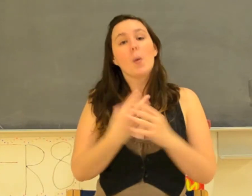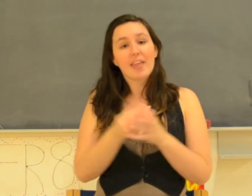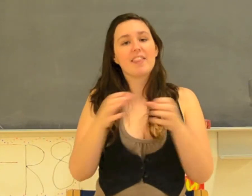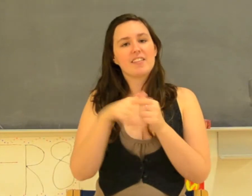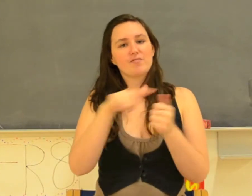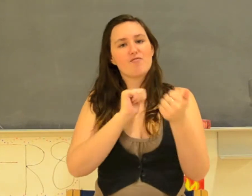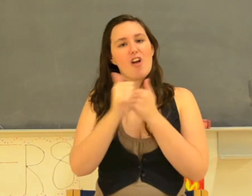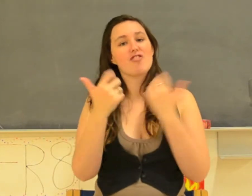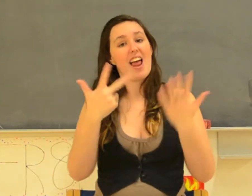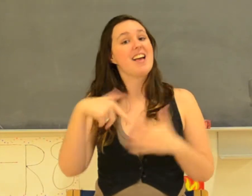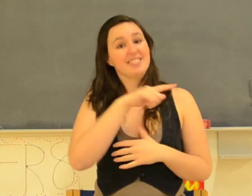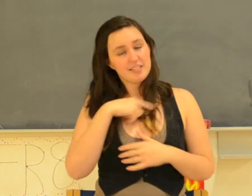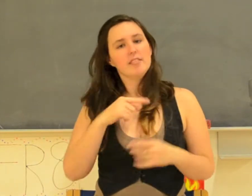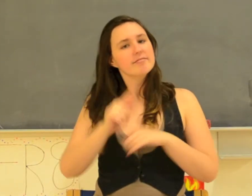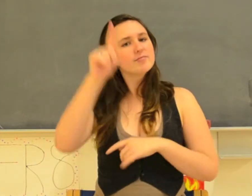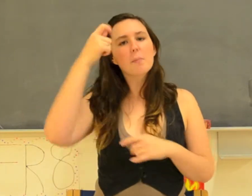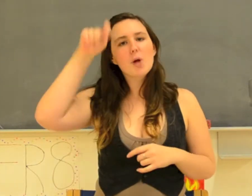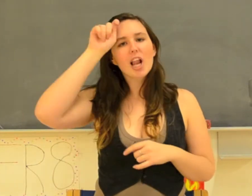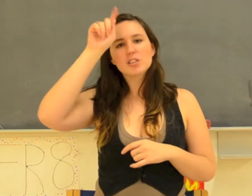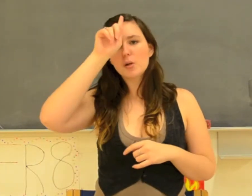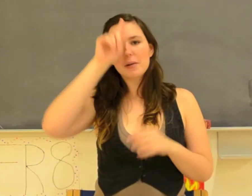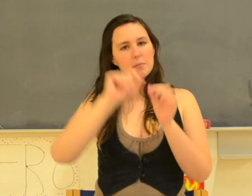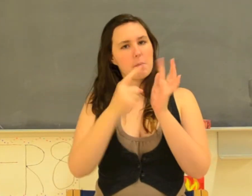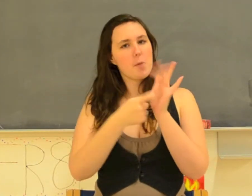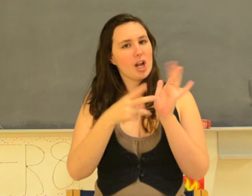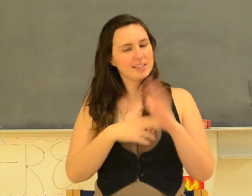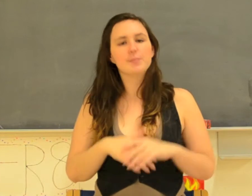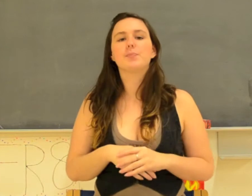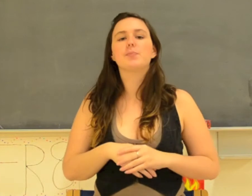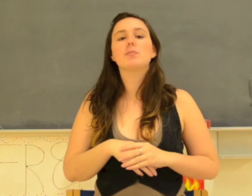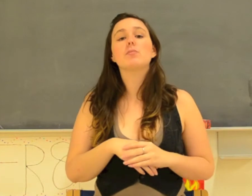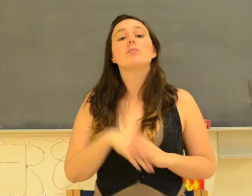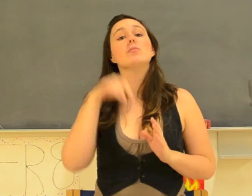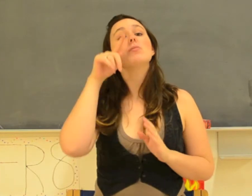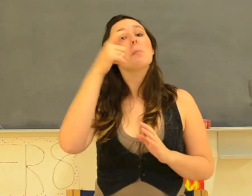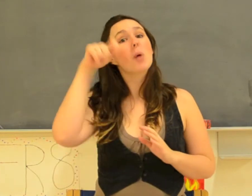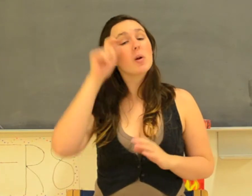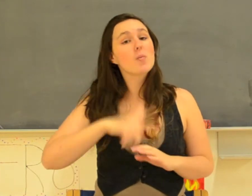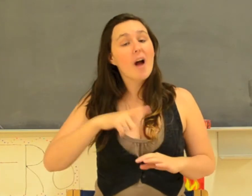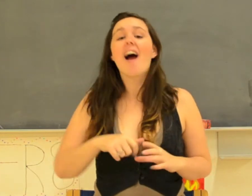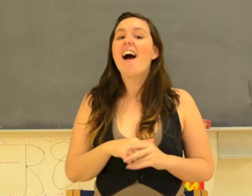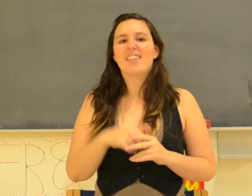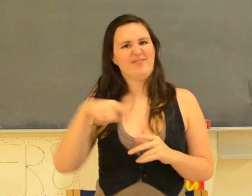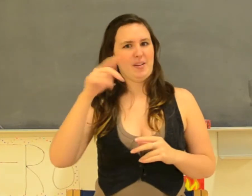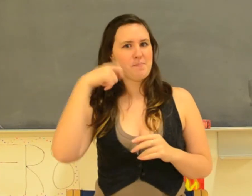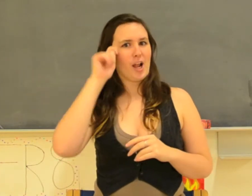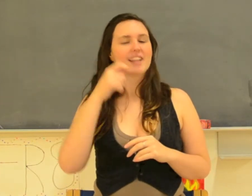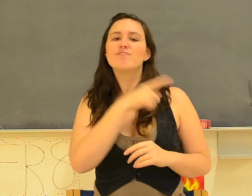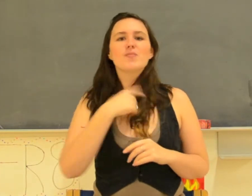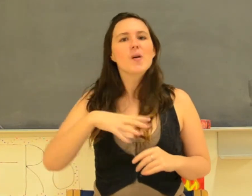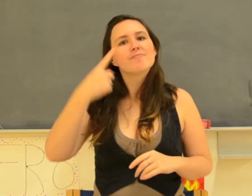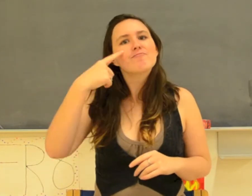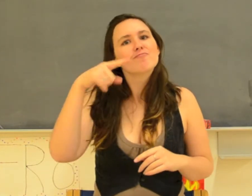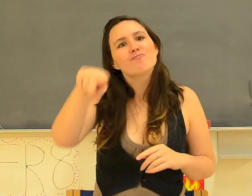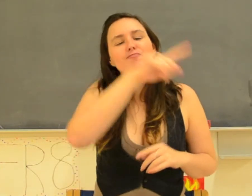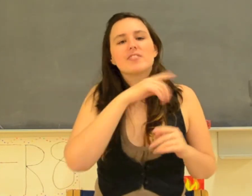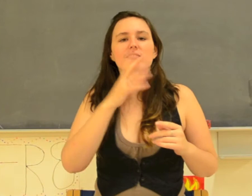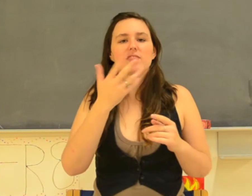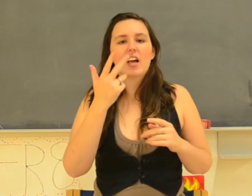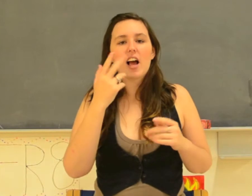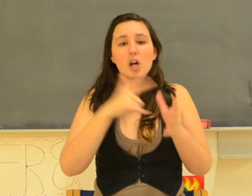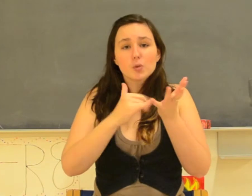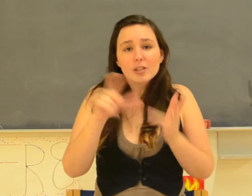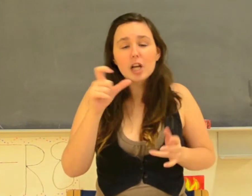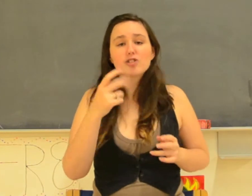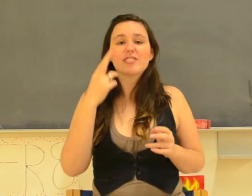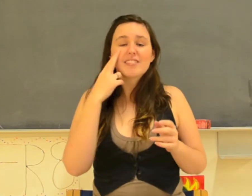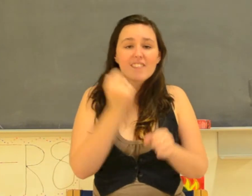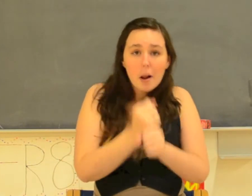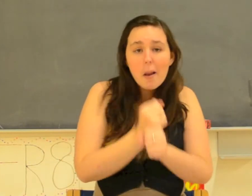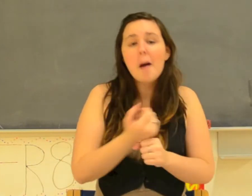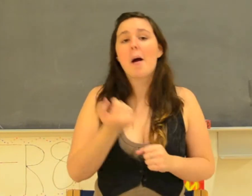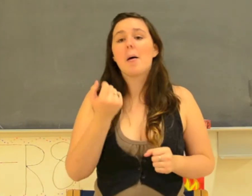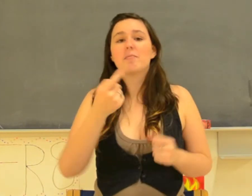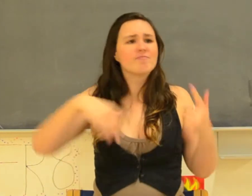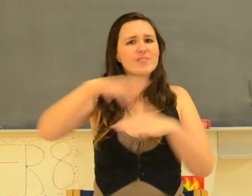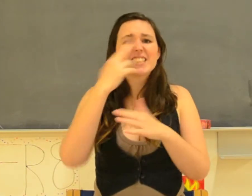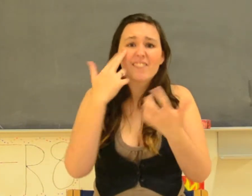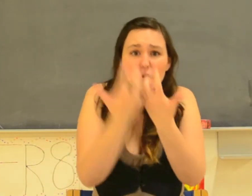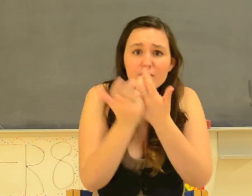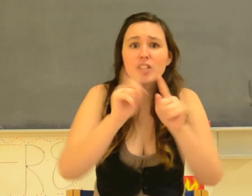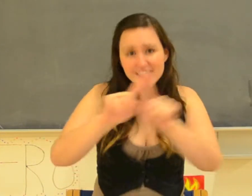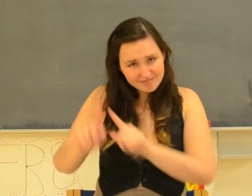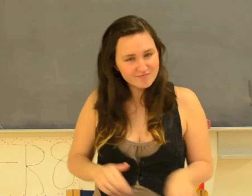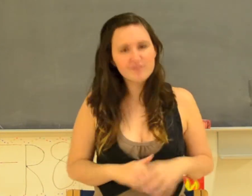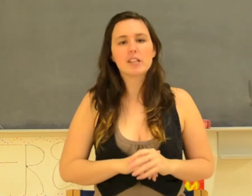Frontrunners 8 to Berlin, Germany. We went there to see the Deaf associations, clubs and the Deaf university.